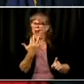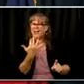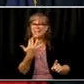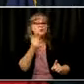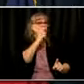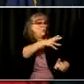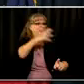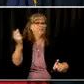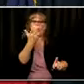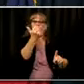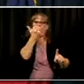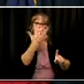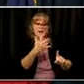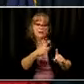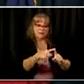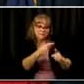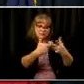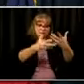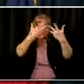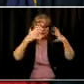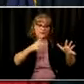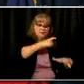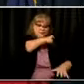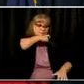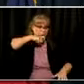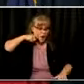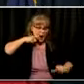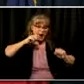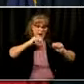uh there's a lot of county flexibility on implementing fire restrictions the state open